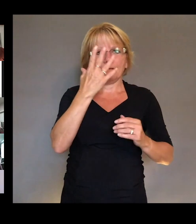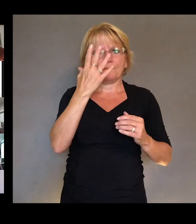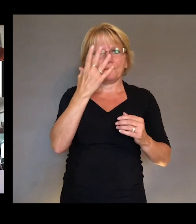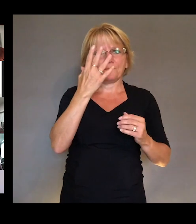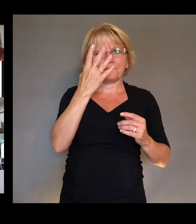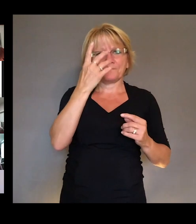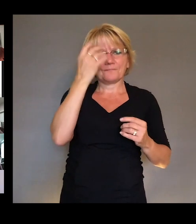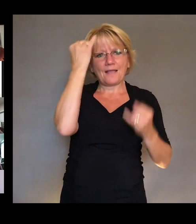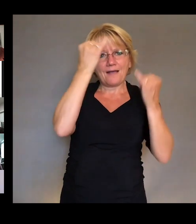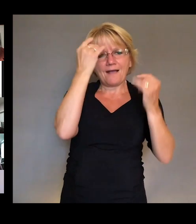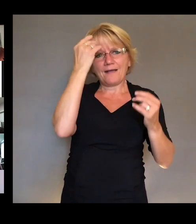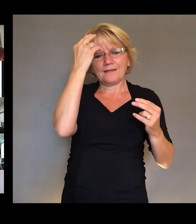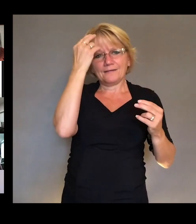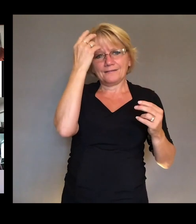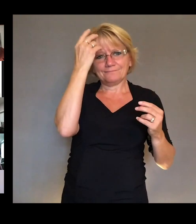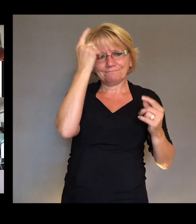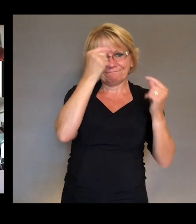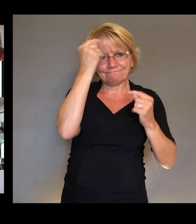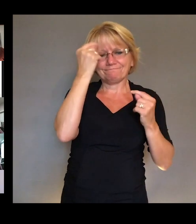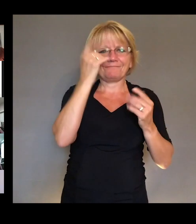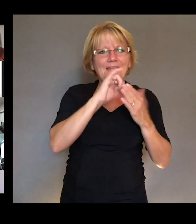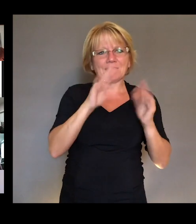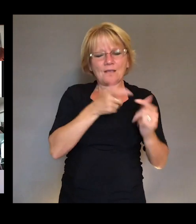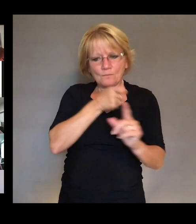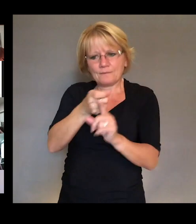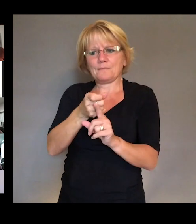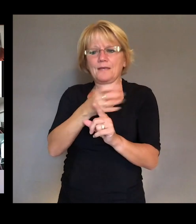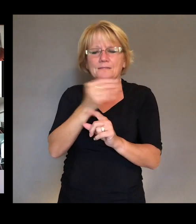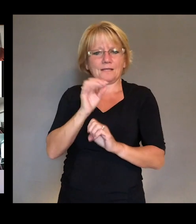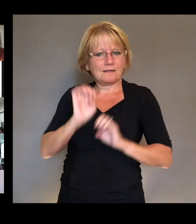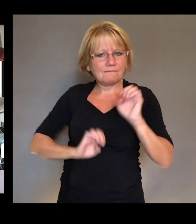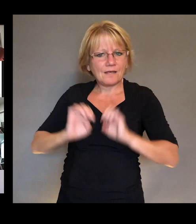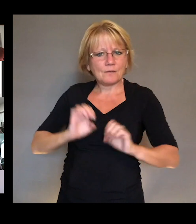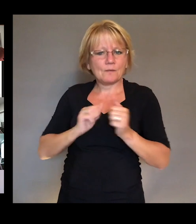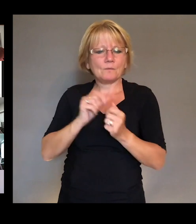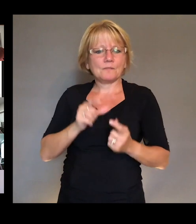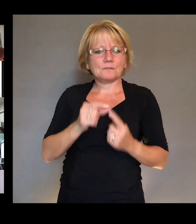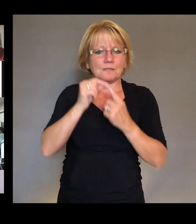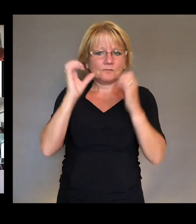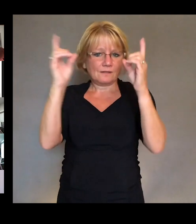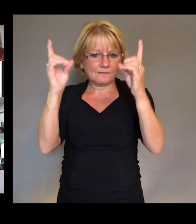And that has a huge impact on when we evaluate and refer to the special ed.